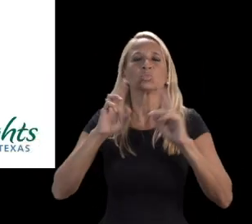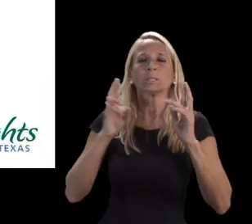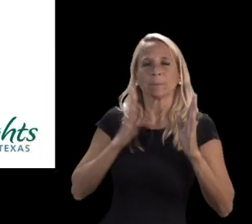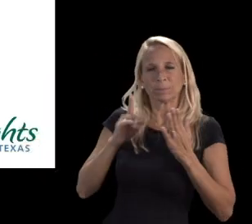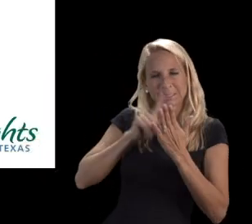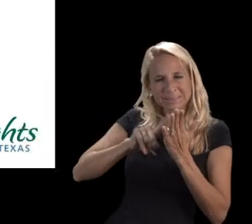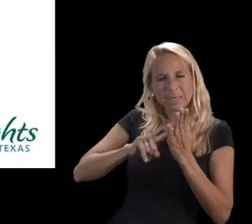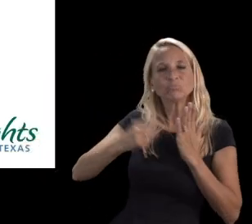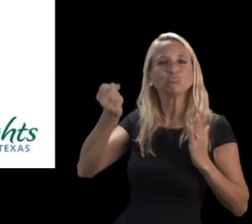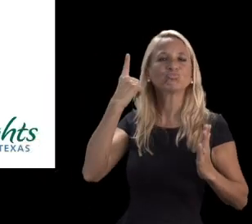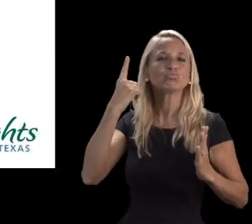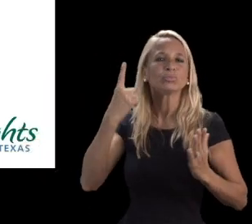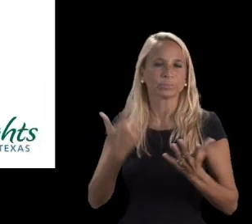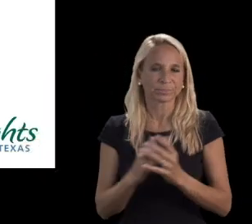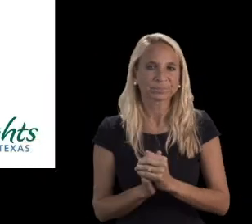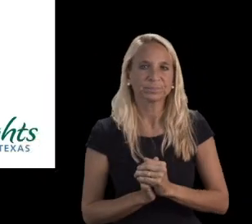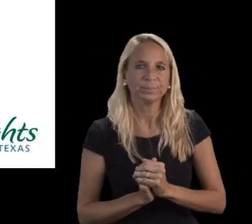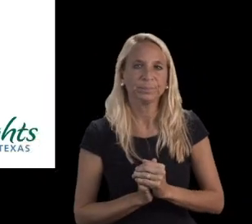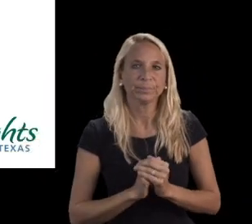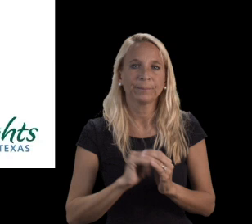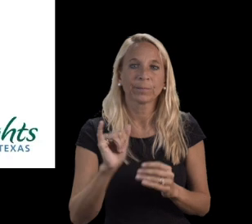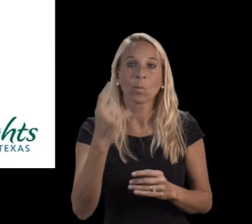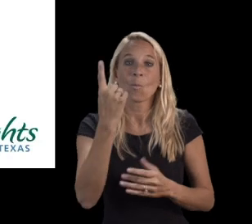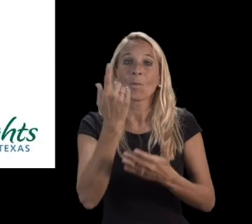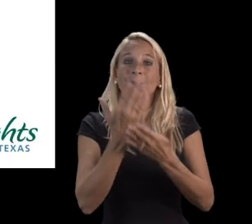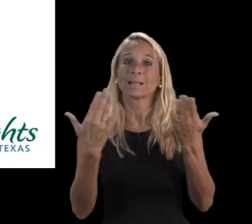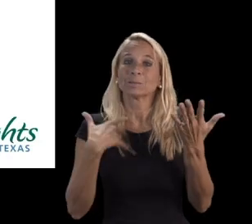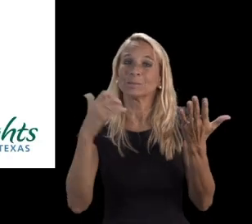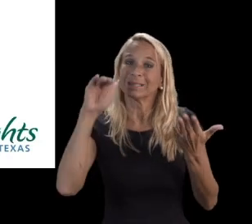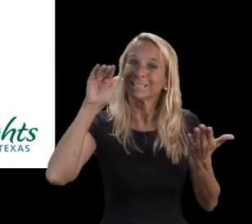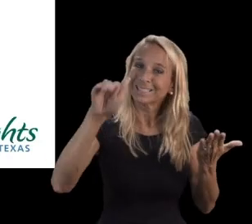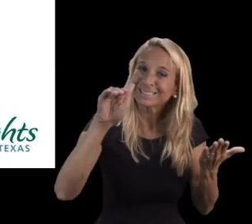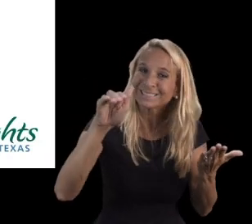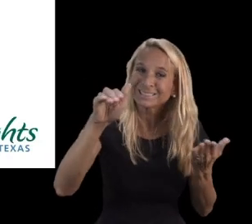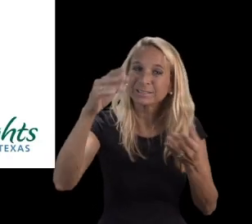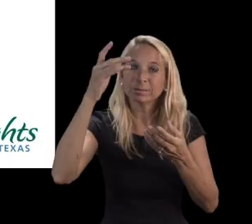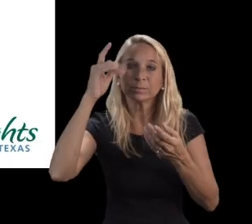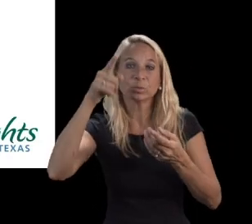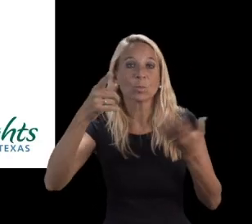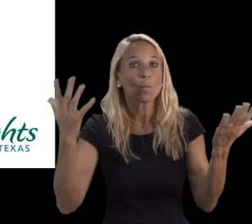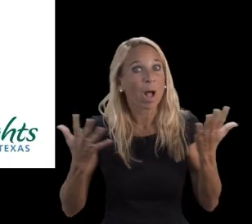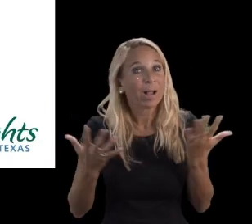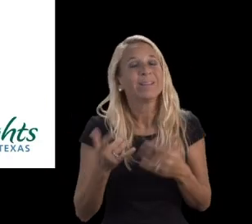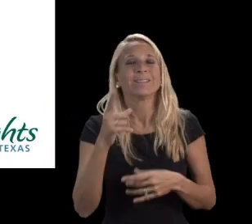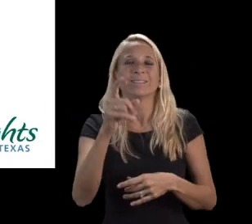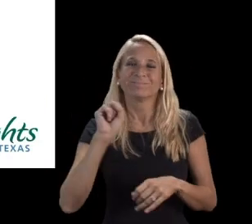And then one of the things that we want to remind you is that if you